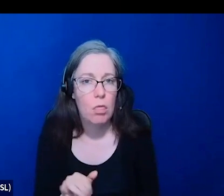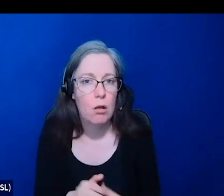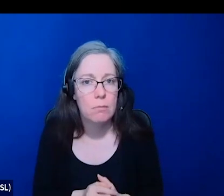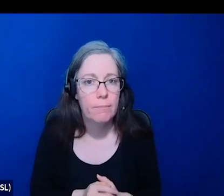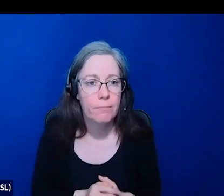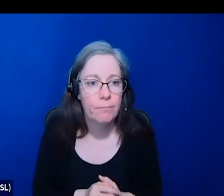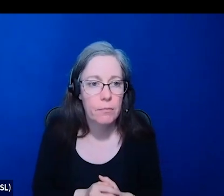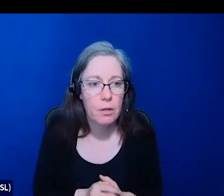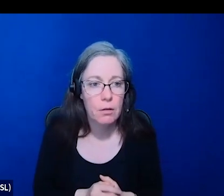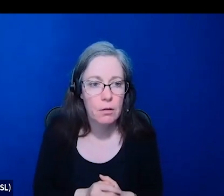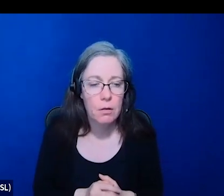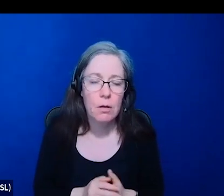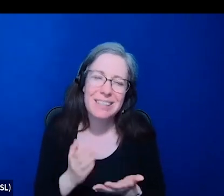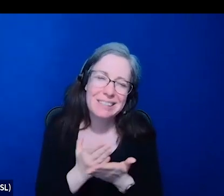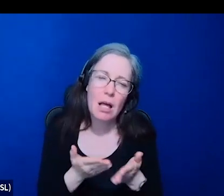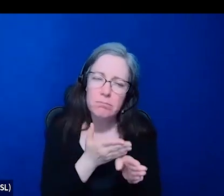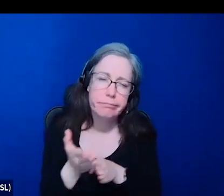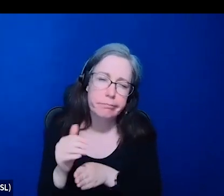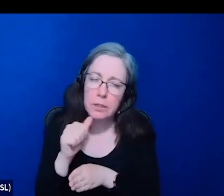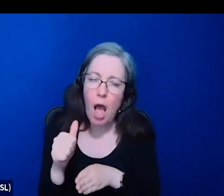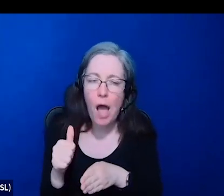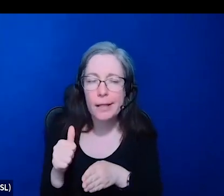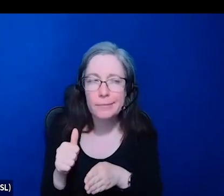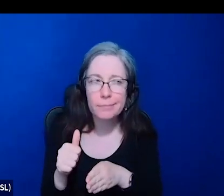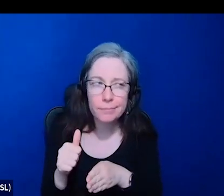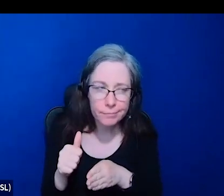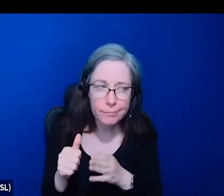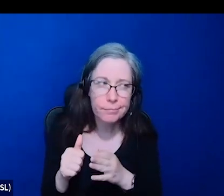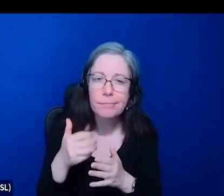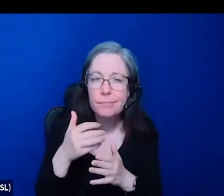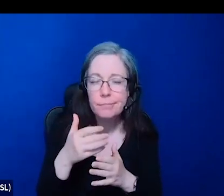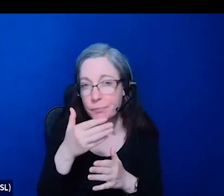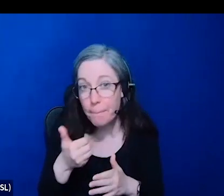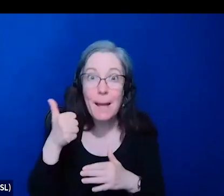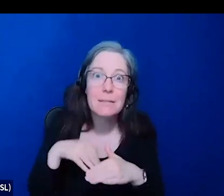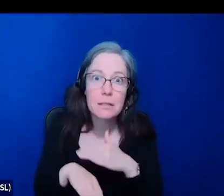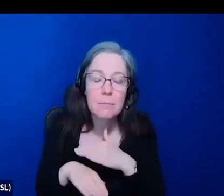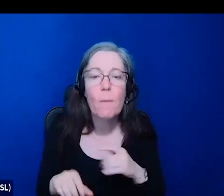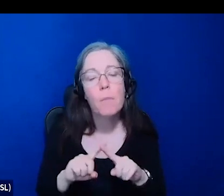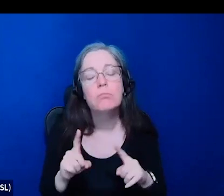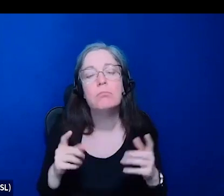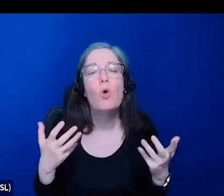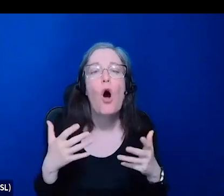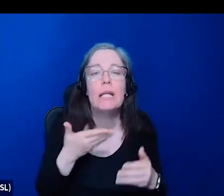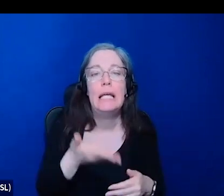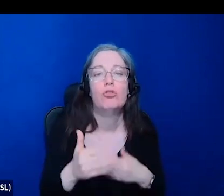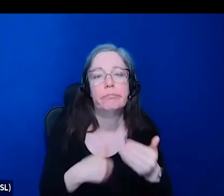are not accessible as they should be, but we know that this is work that's already ongoing on Earth, so we're not reinventing any new wheels here.